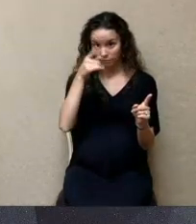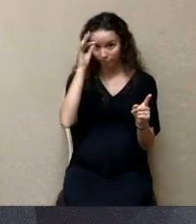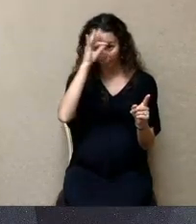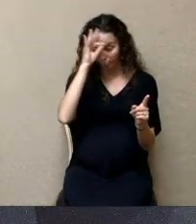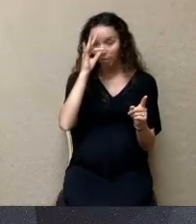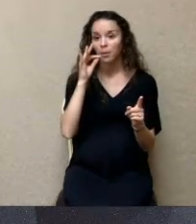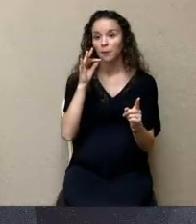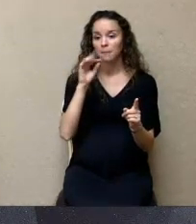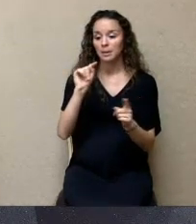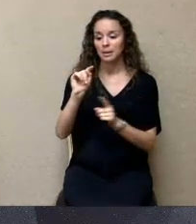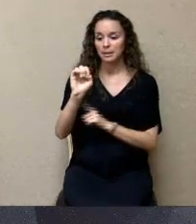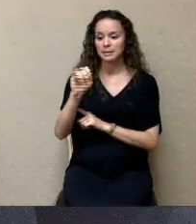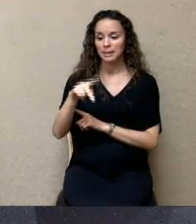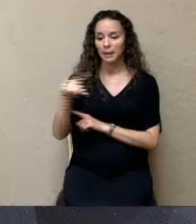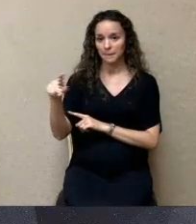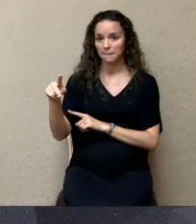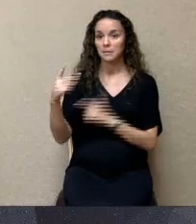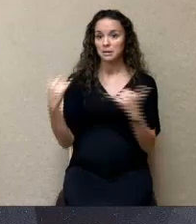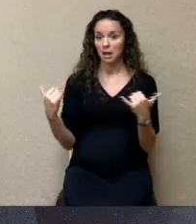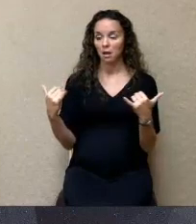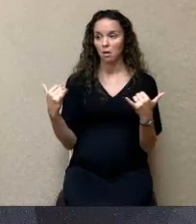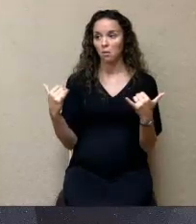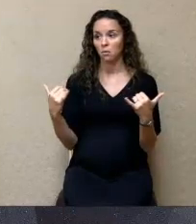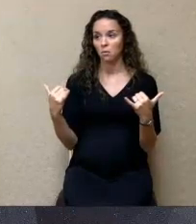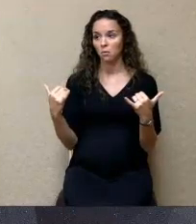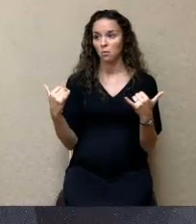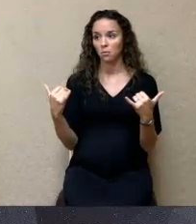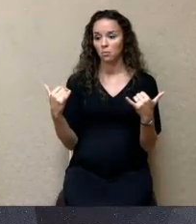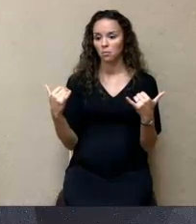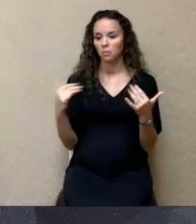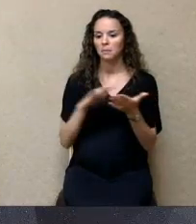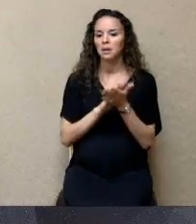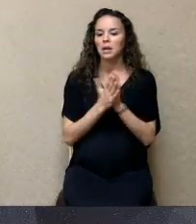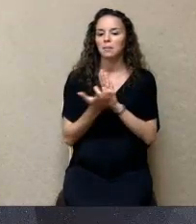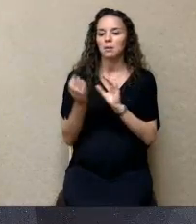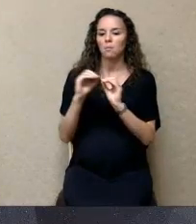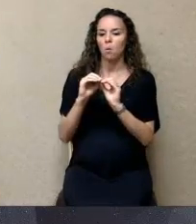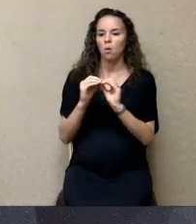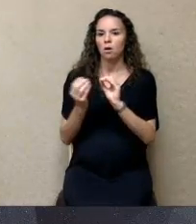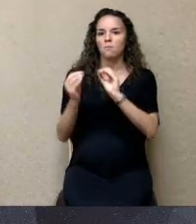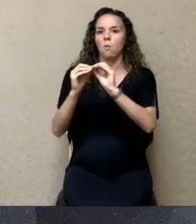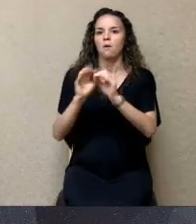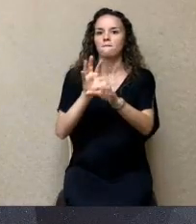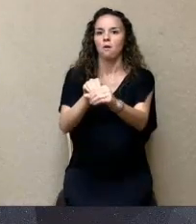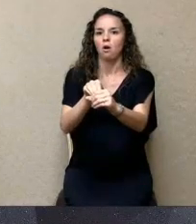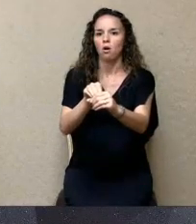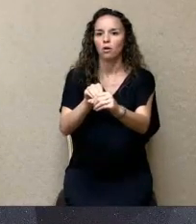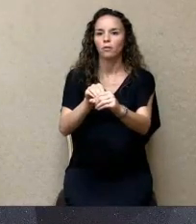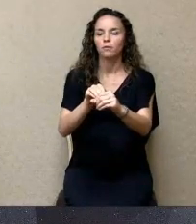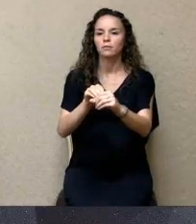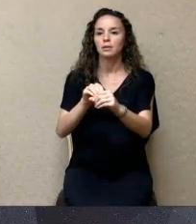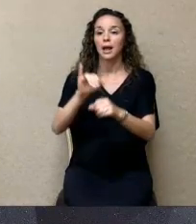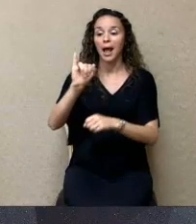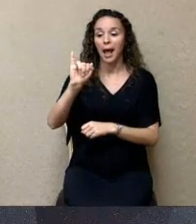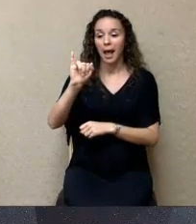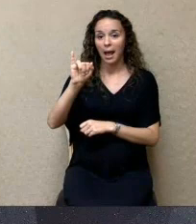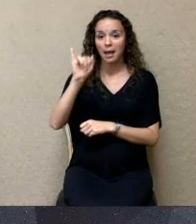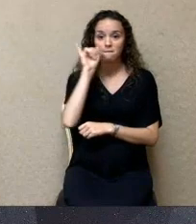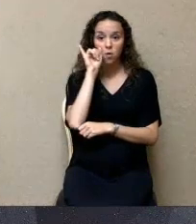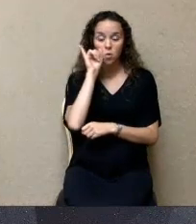are, TEPP's now getting more and more involved with getting iPhones and Androids.